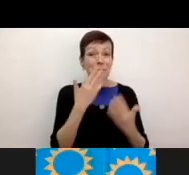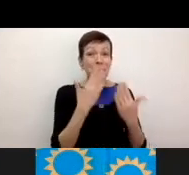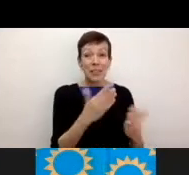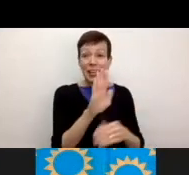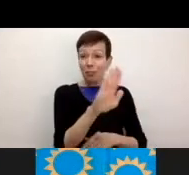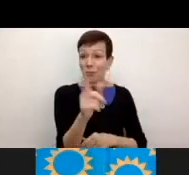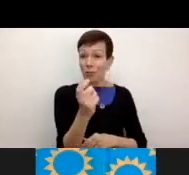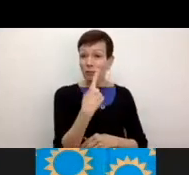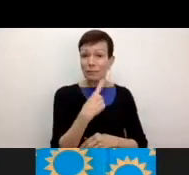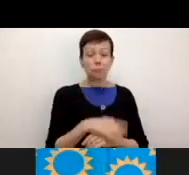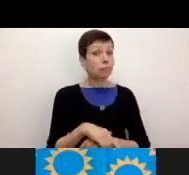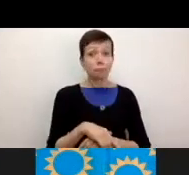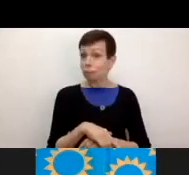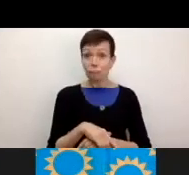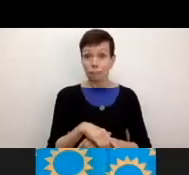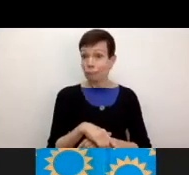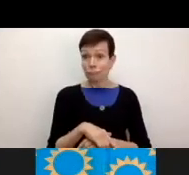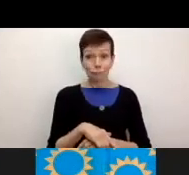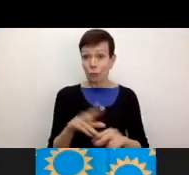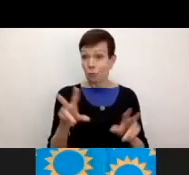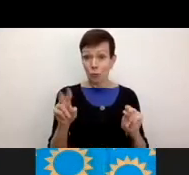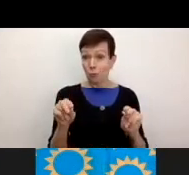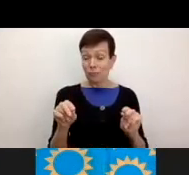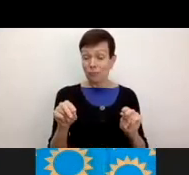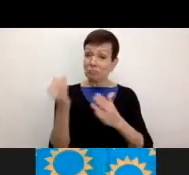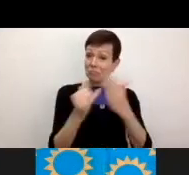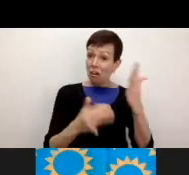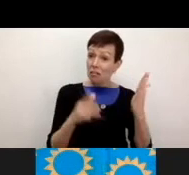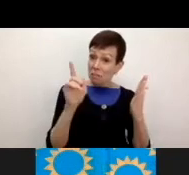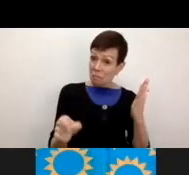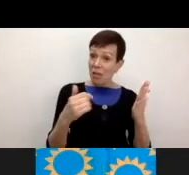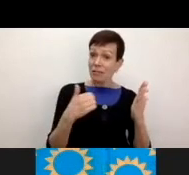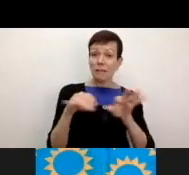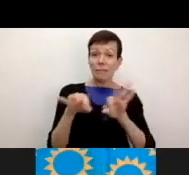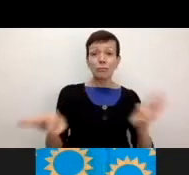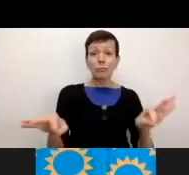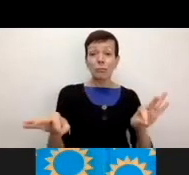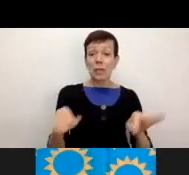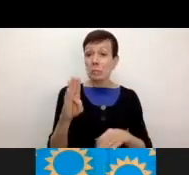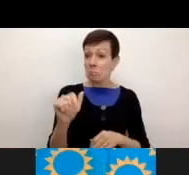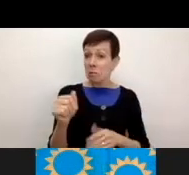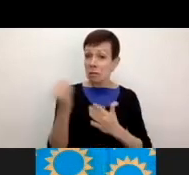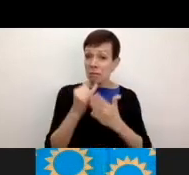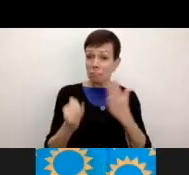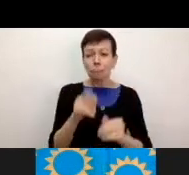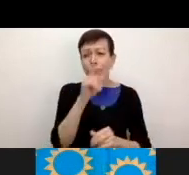No, artists are not required to have post-secondary education or training to be considered a professional